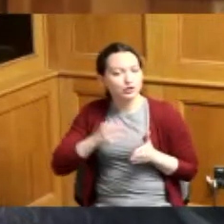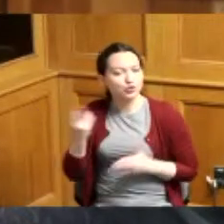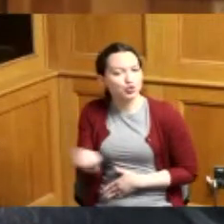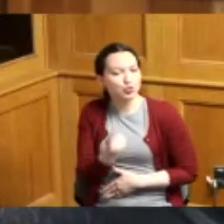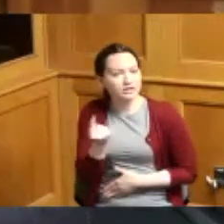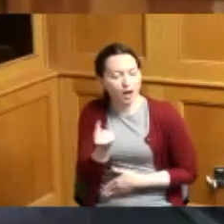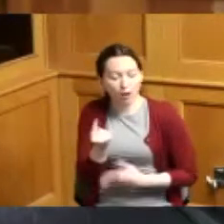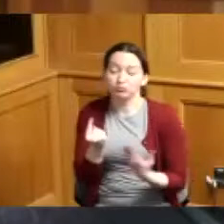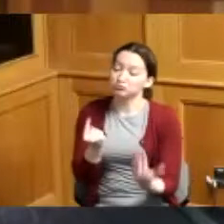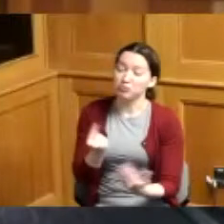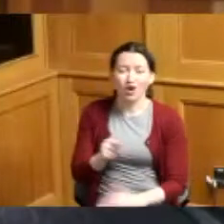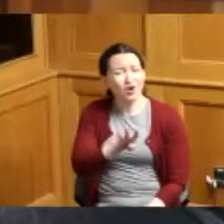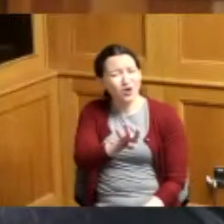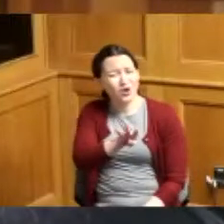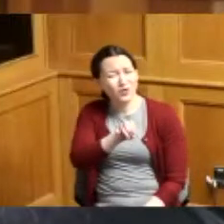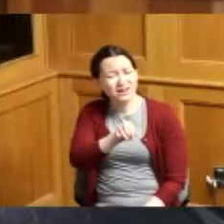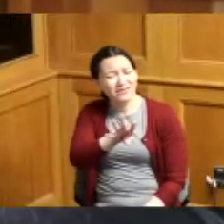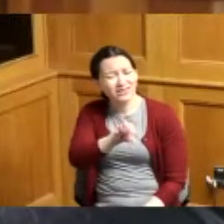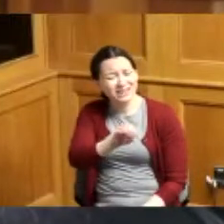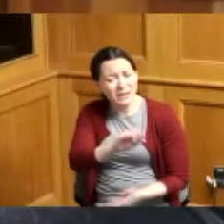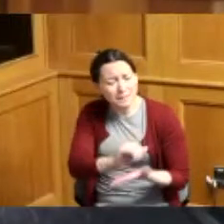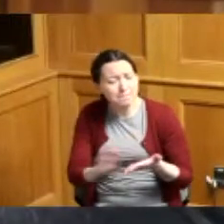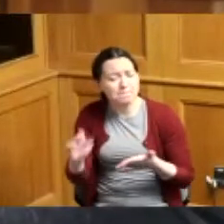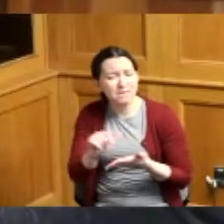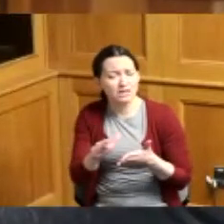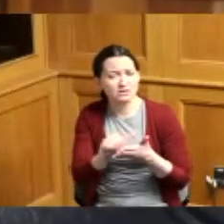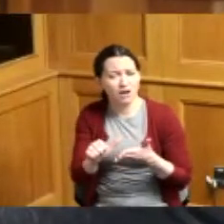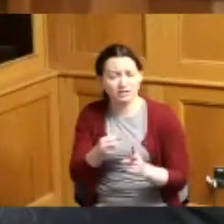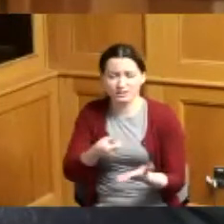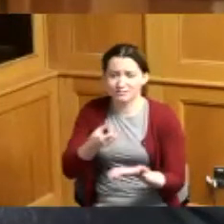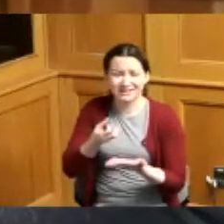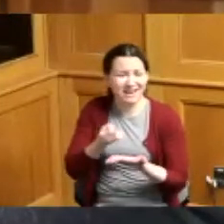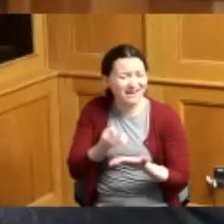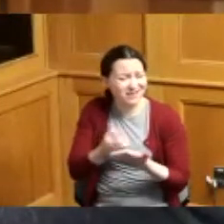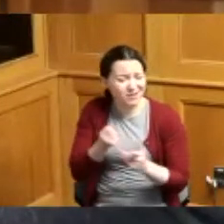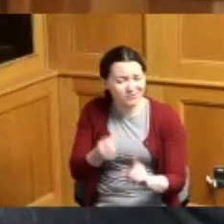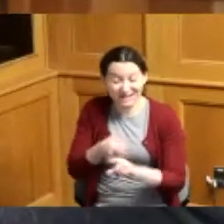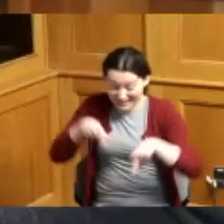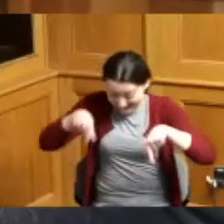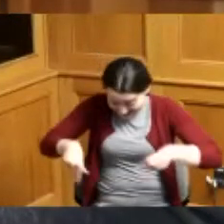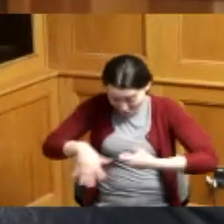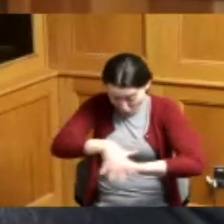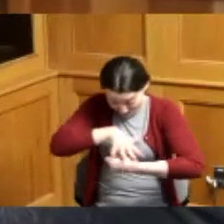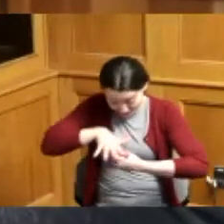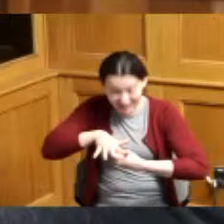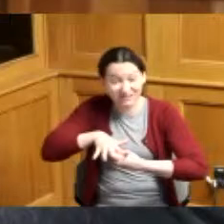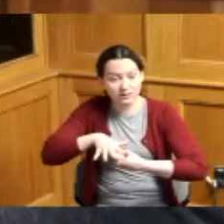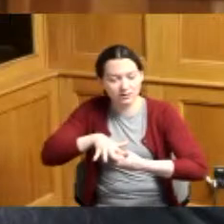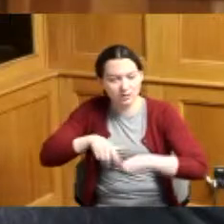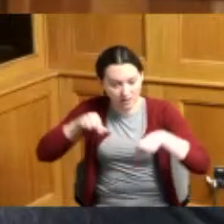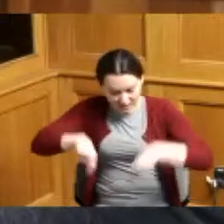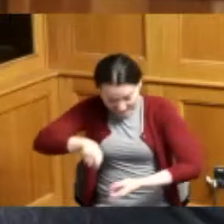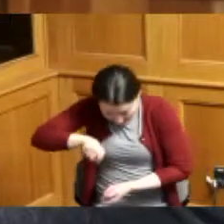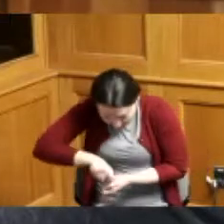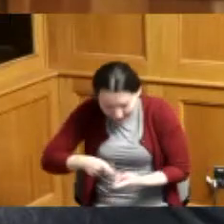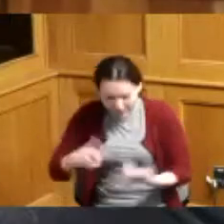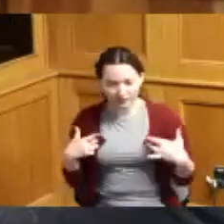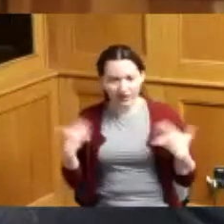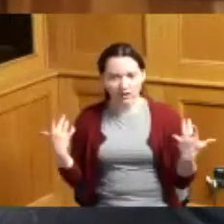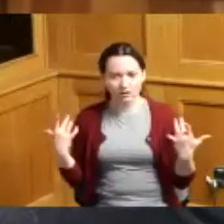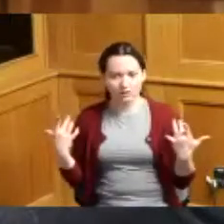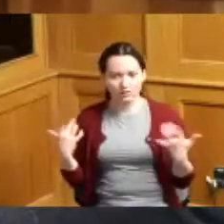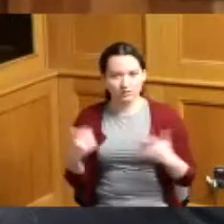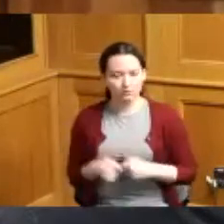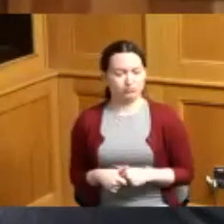uh 450 million dollar economic impact for this region for this event and so what we are being